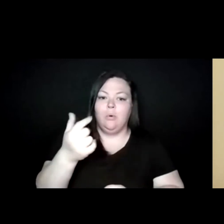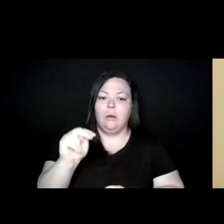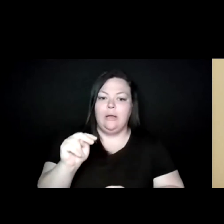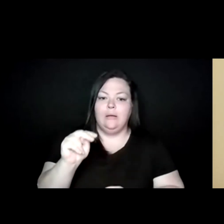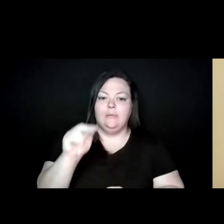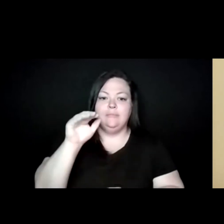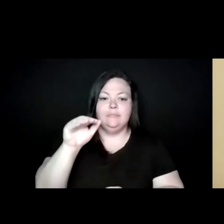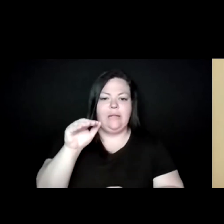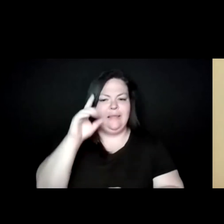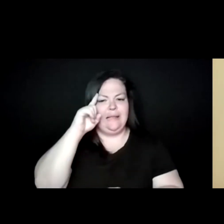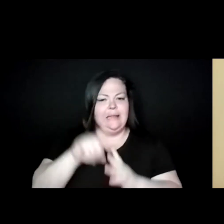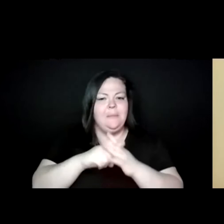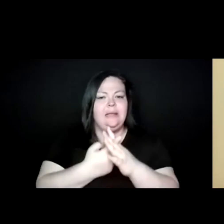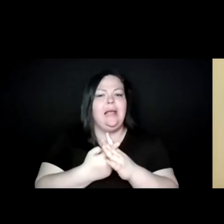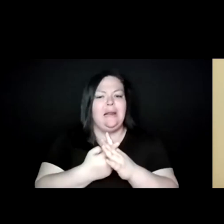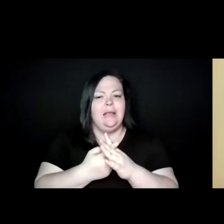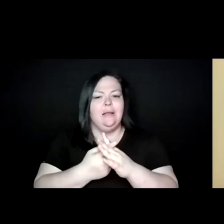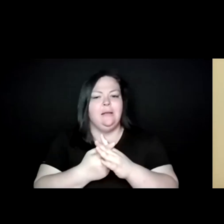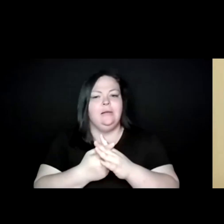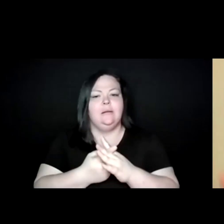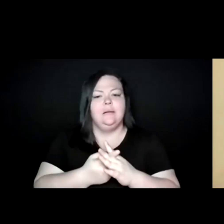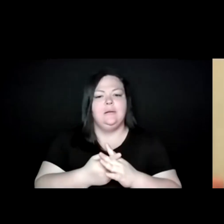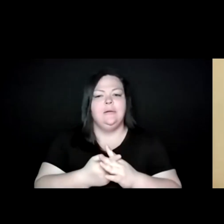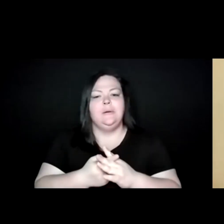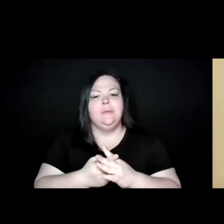very beginning I think, and we just were never able to sort of get it together, so we're